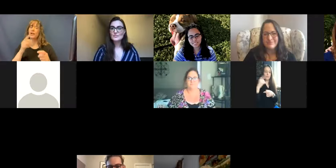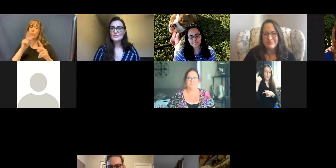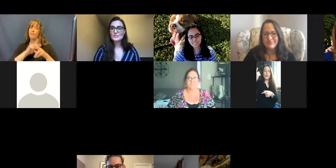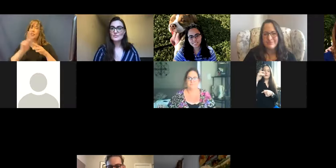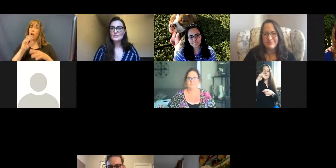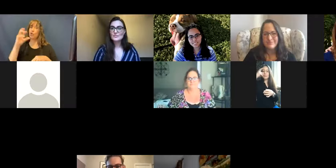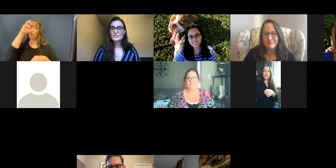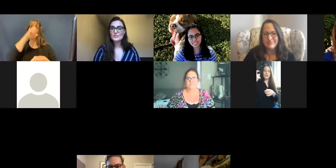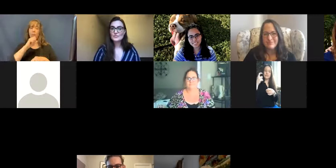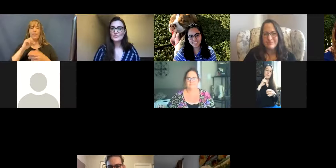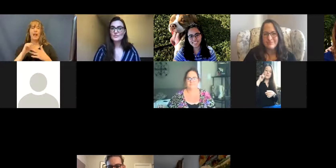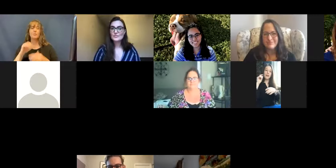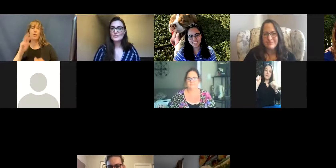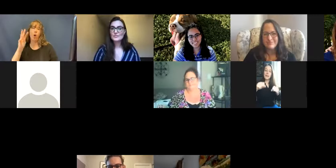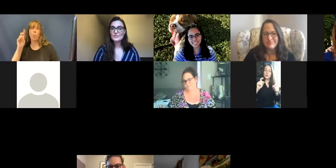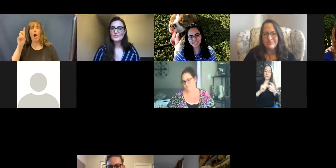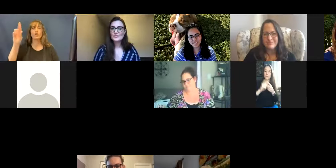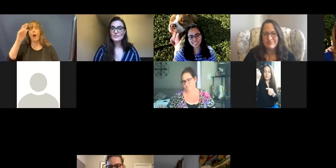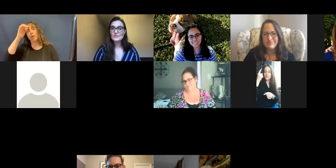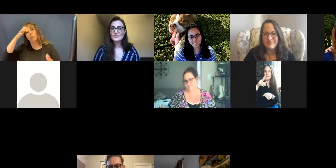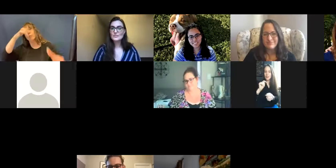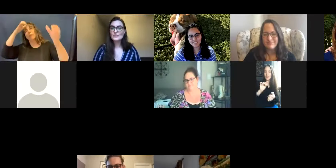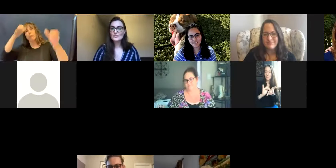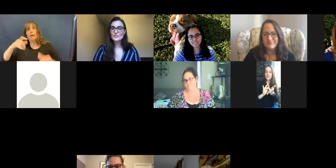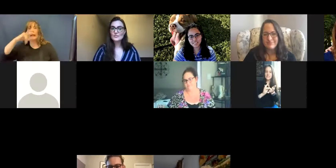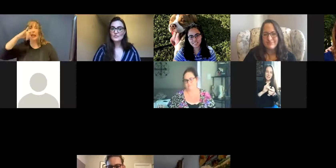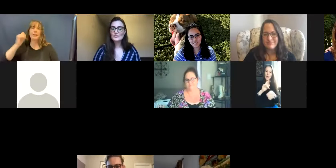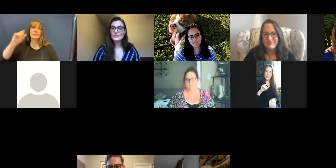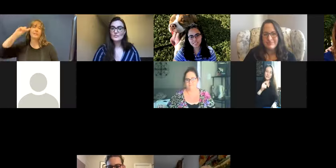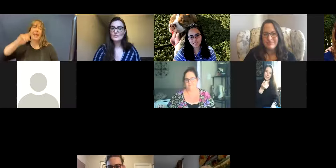wonder kid because I was deaf and able to understand veterinary medicine was a little